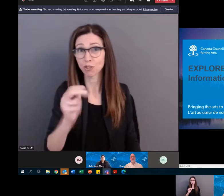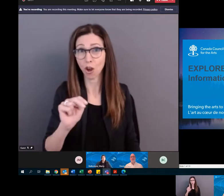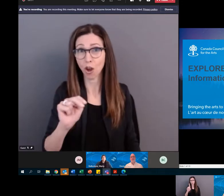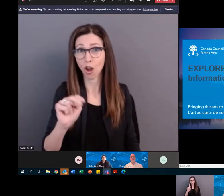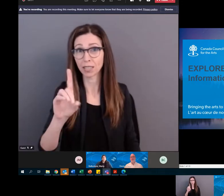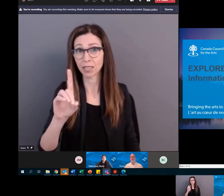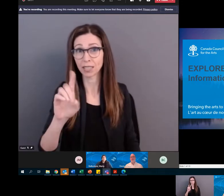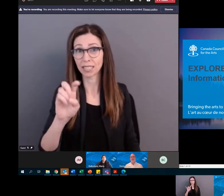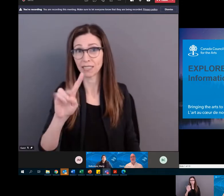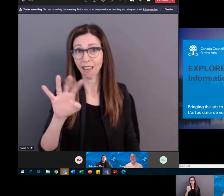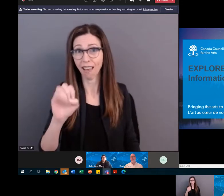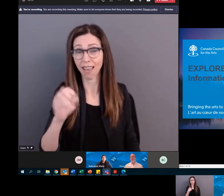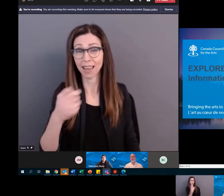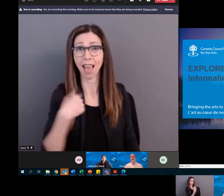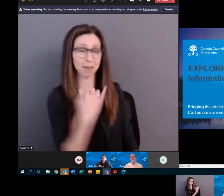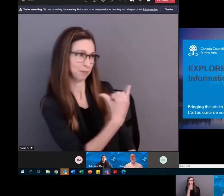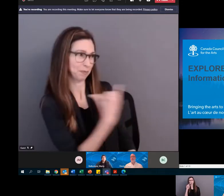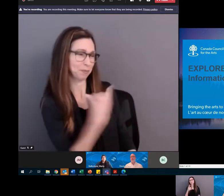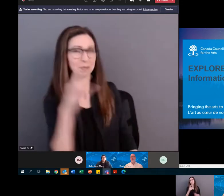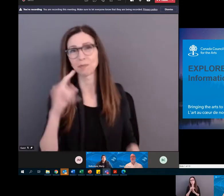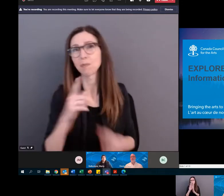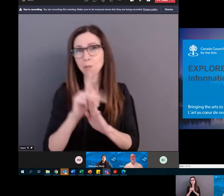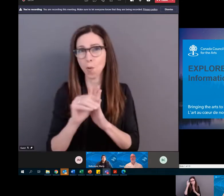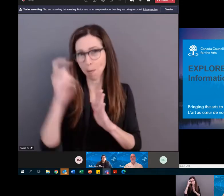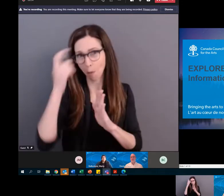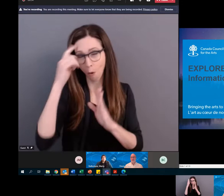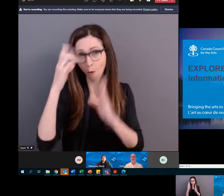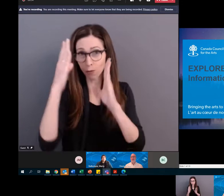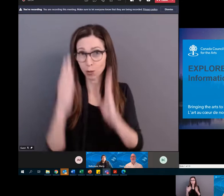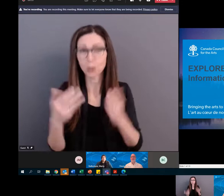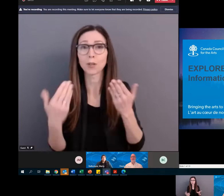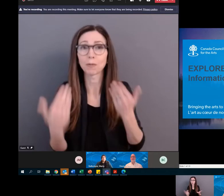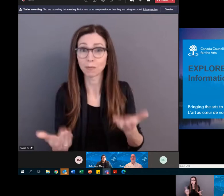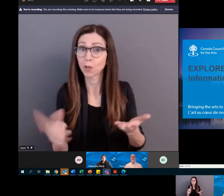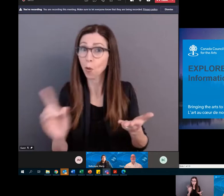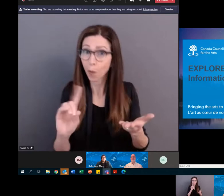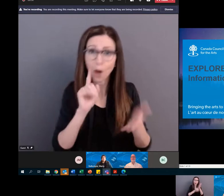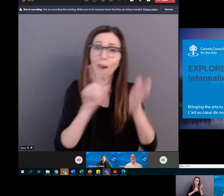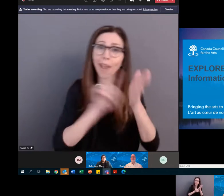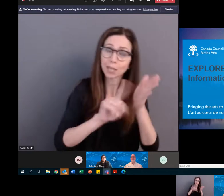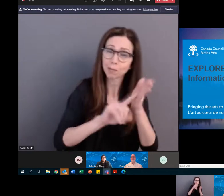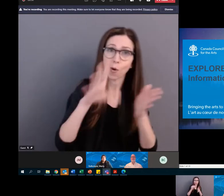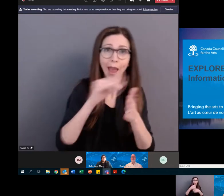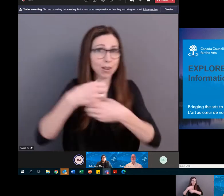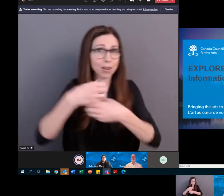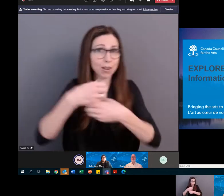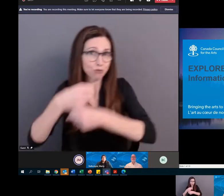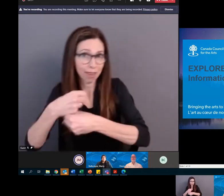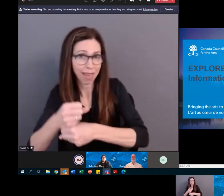Officer in Explore and Create and I work primarily with theatre